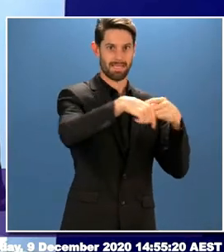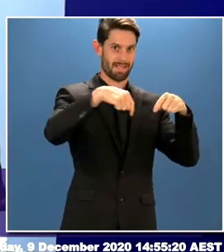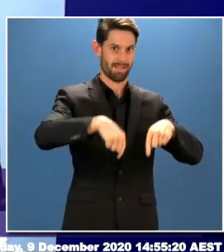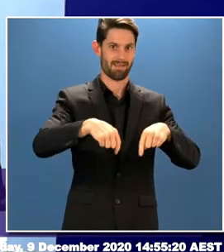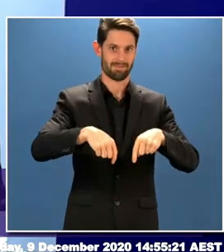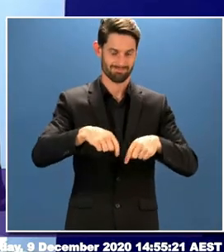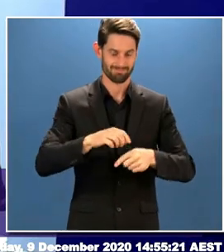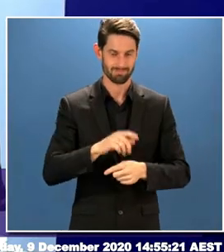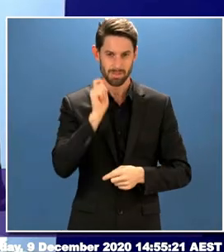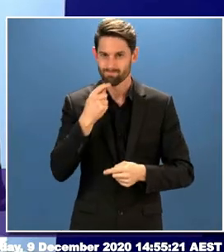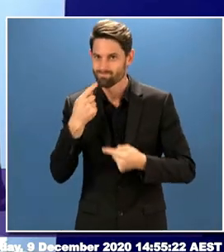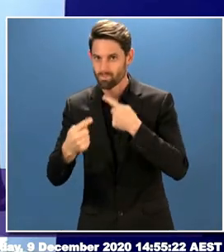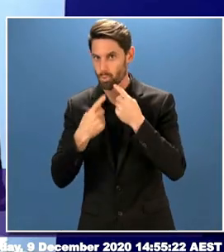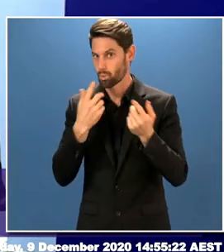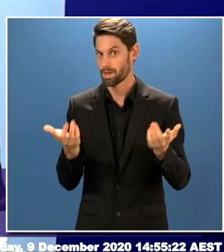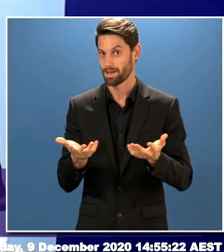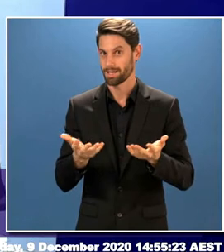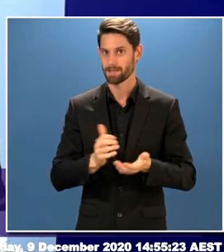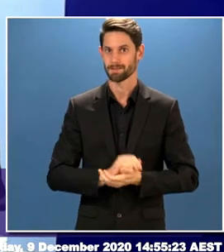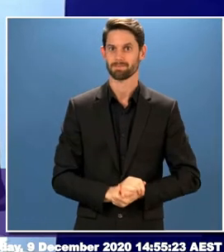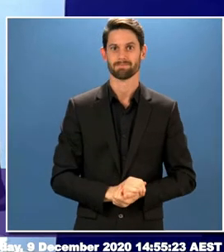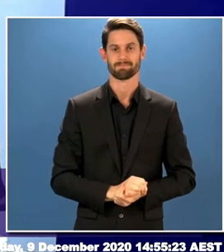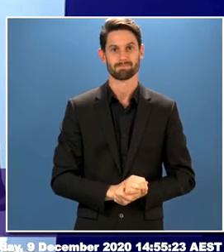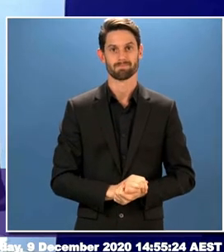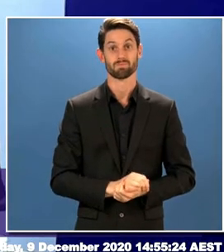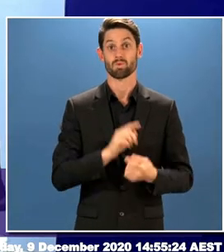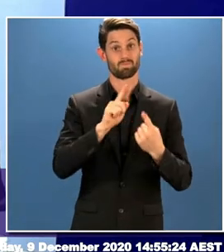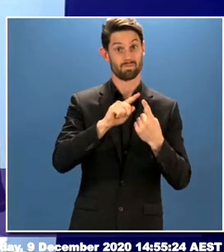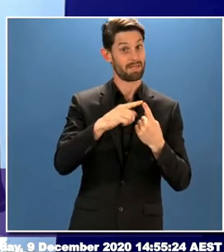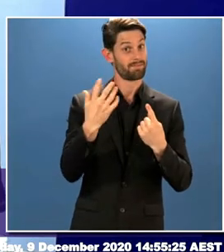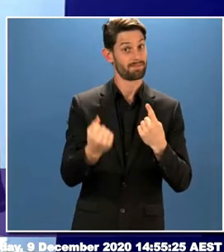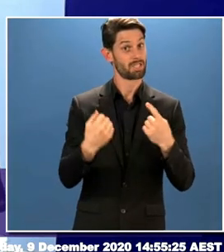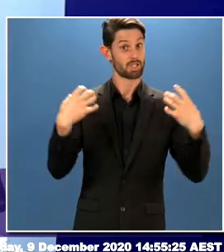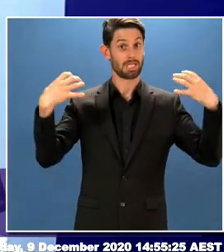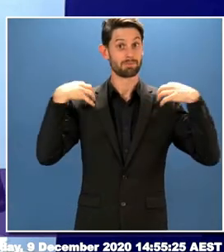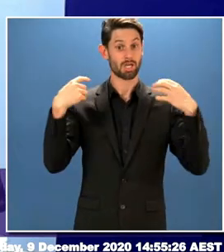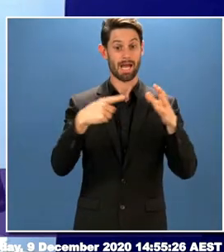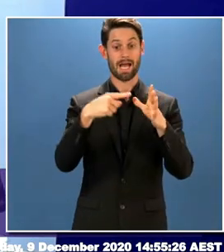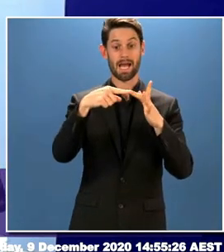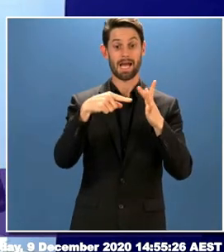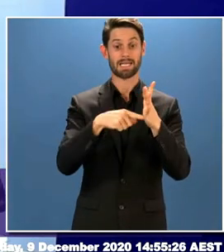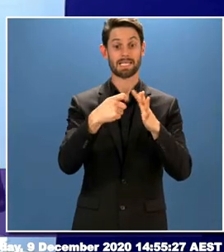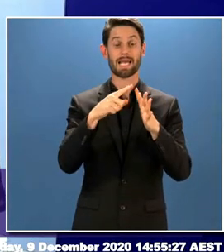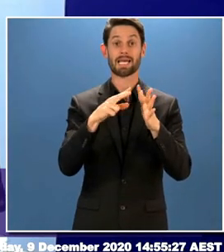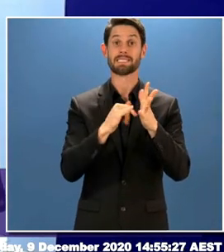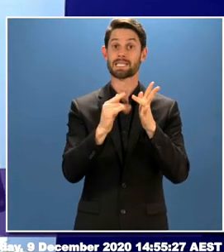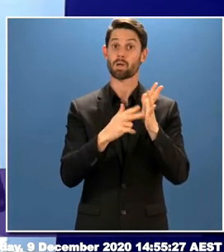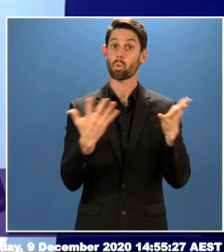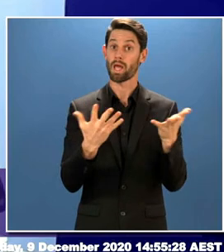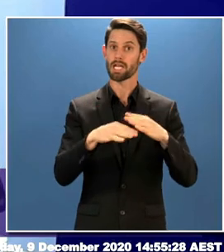the remote age. We have Commissioner Atkinson is in the Brisbane hearing room.